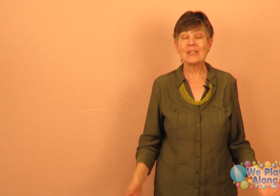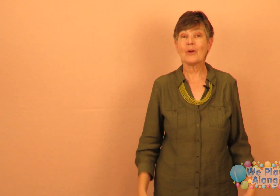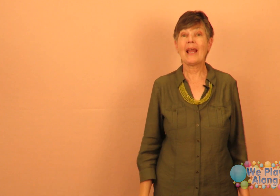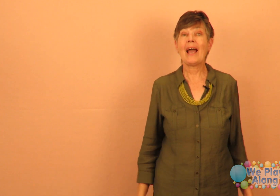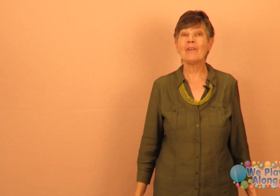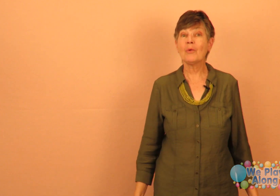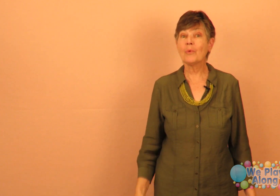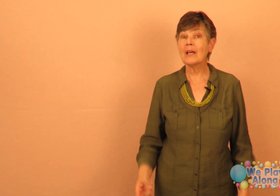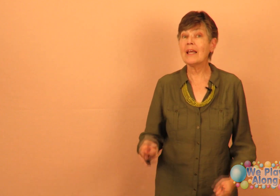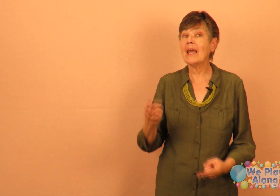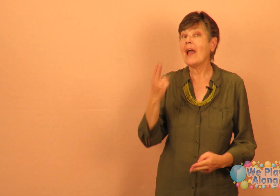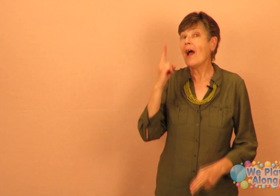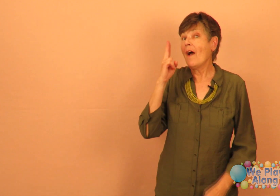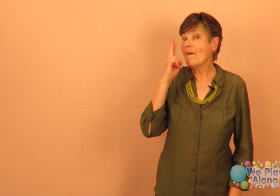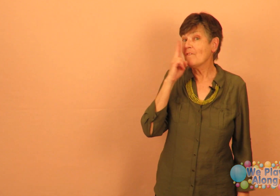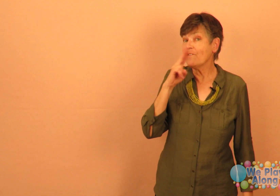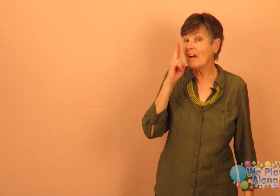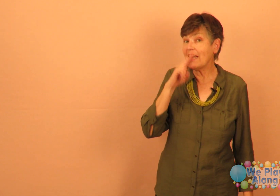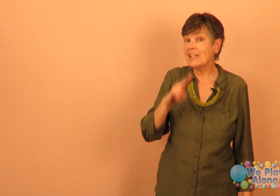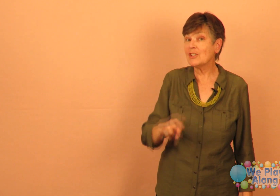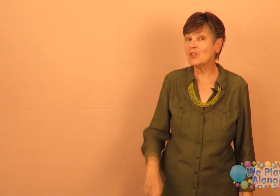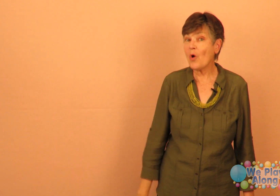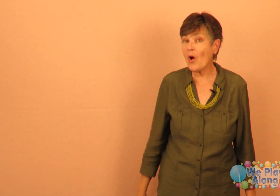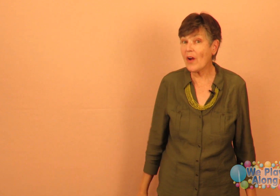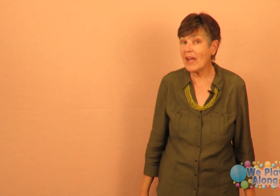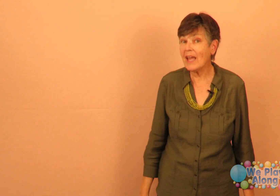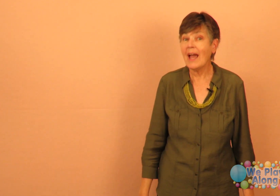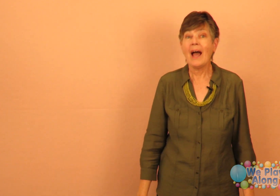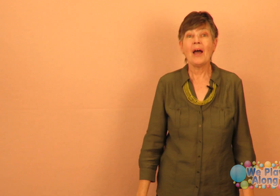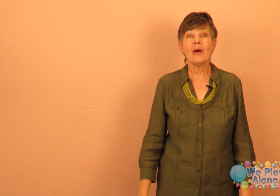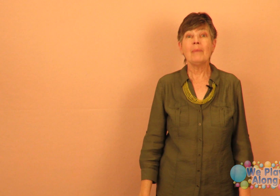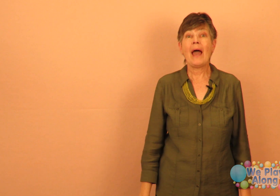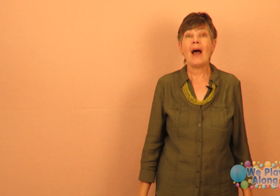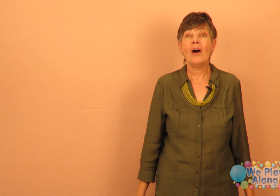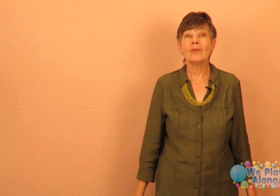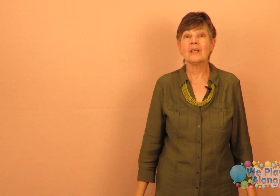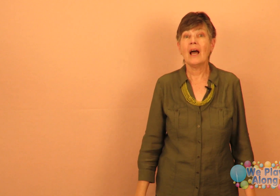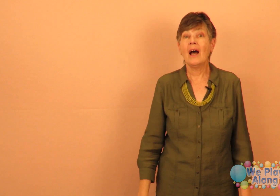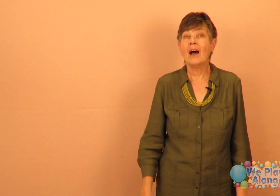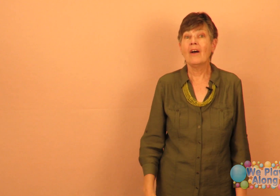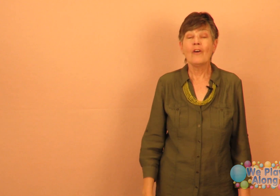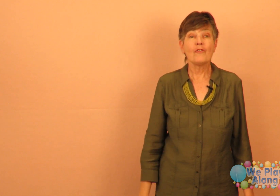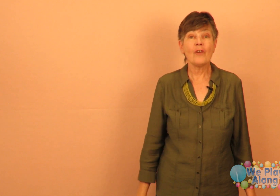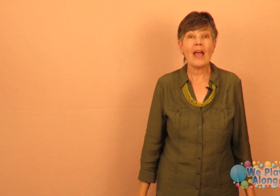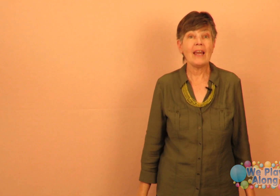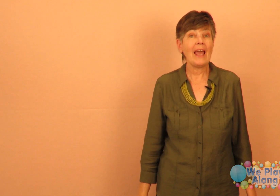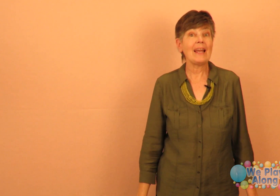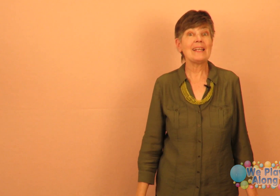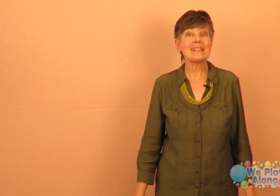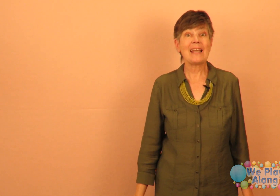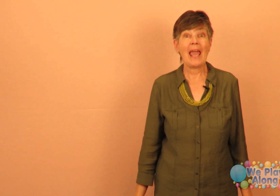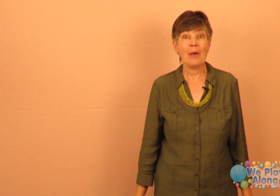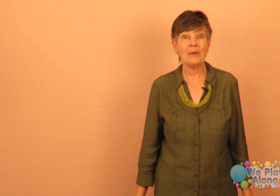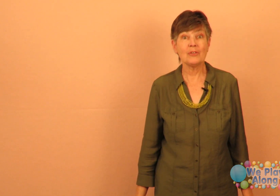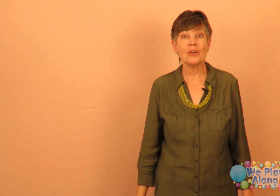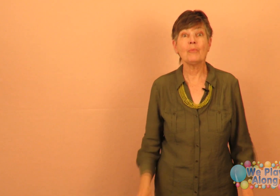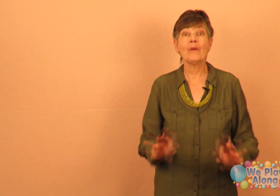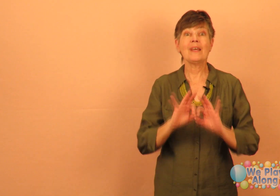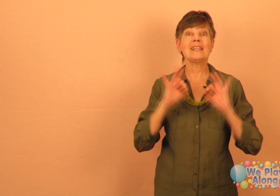we're going to have a really funny story about Fred and his camping trip with his